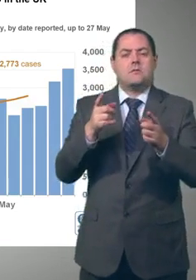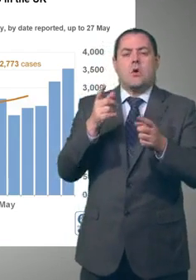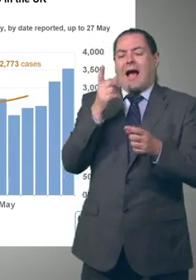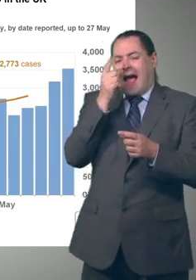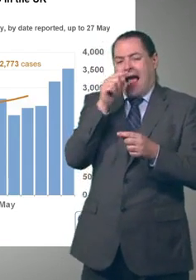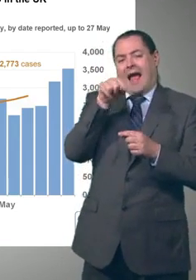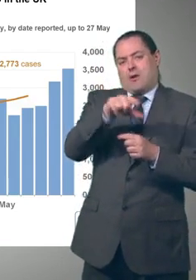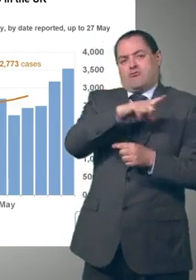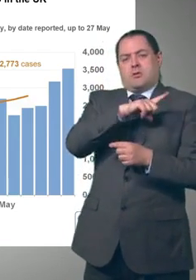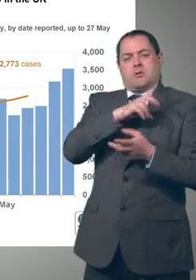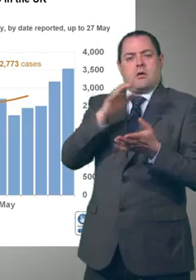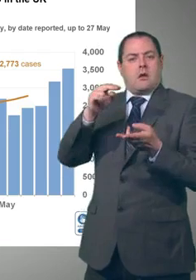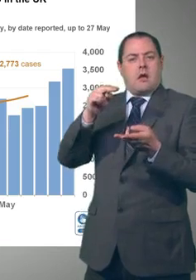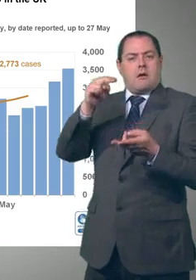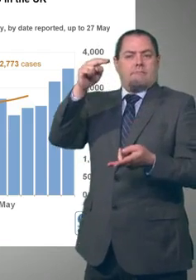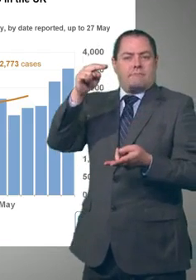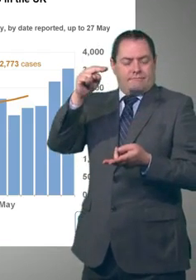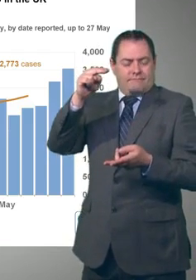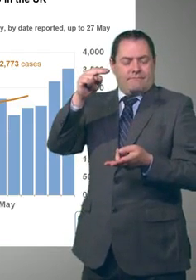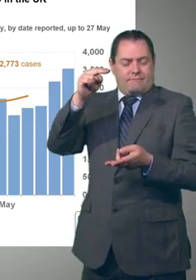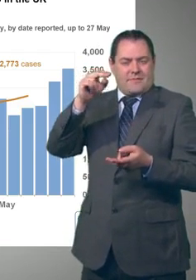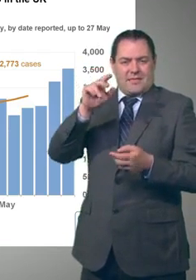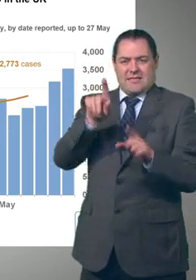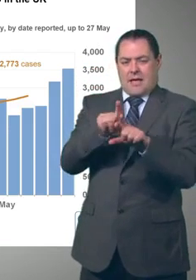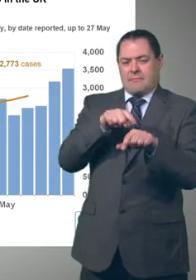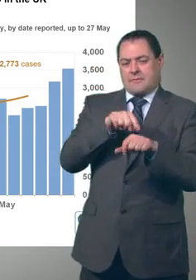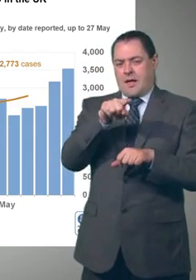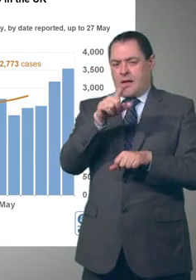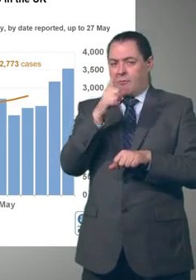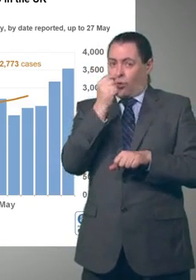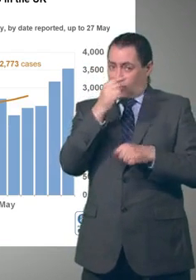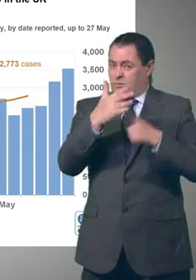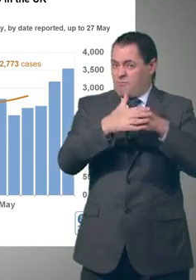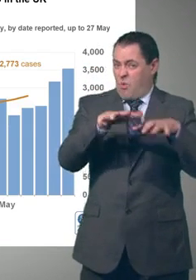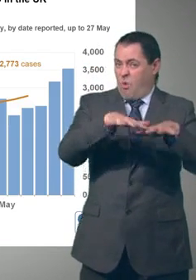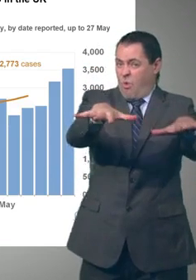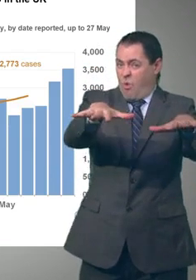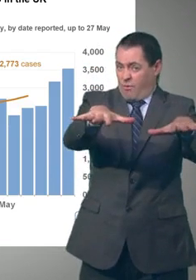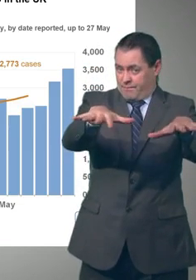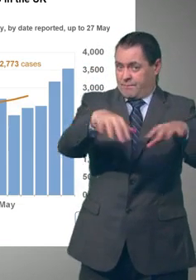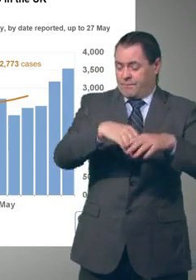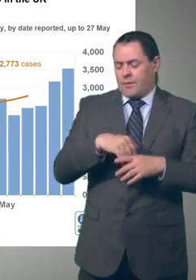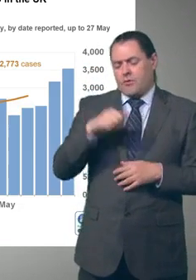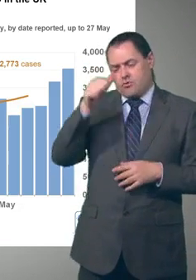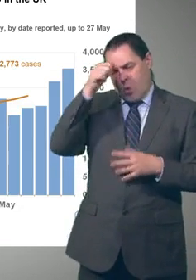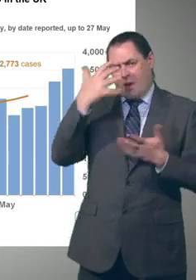chains of transmission, but nevertheless, we do know that